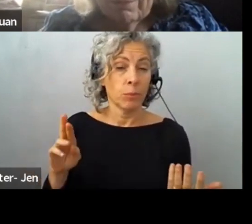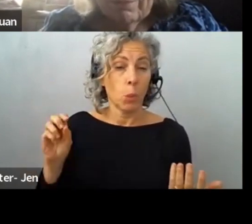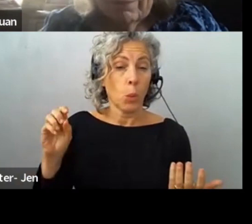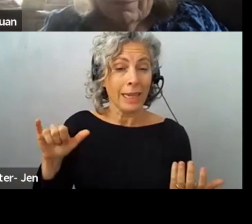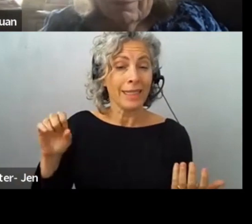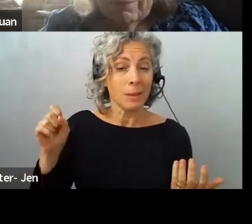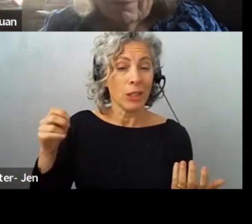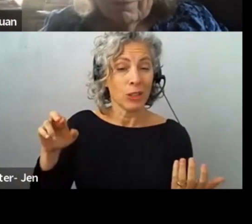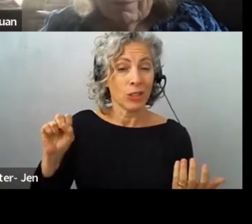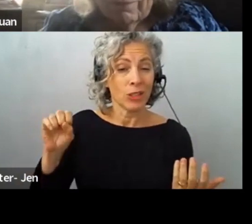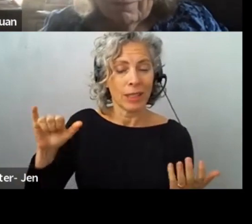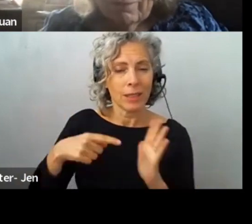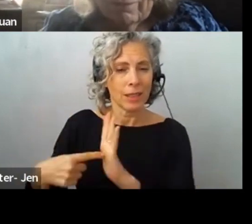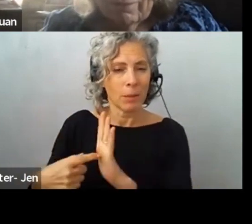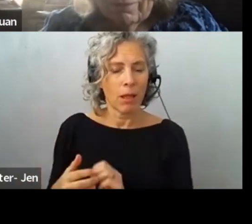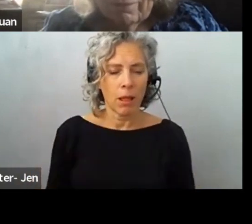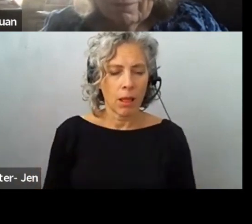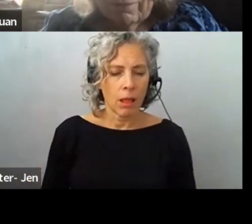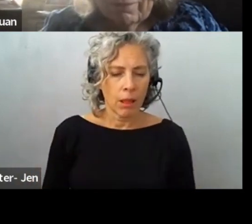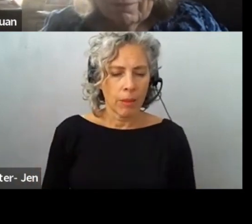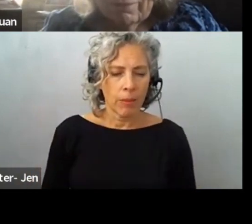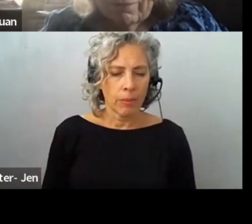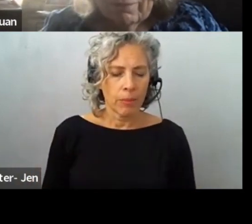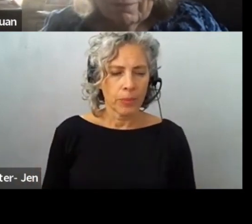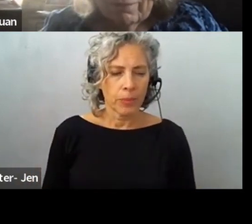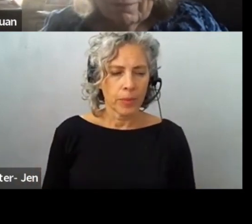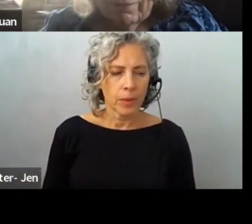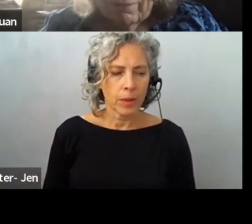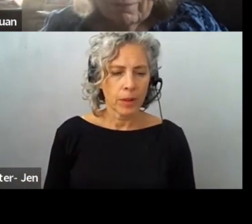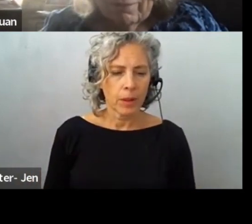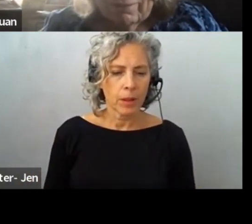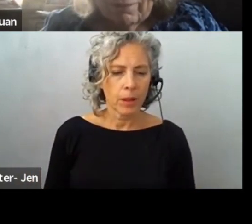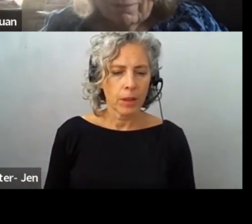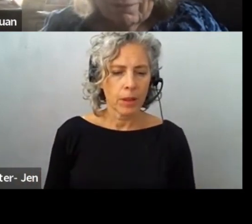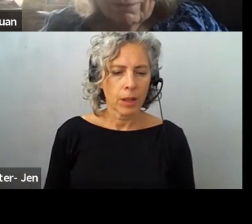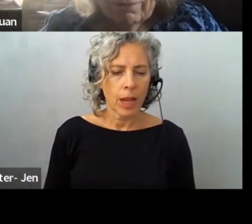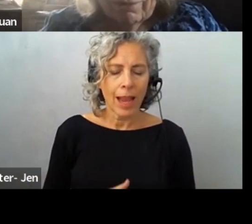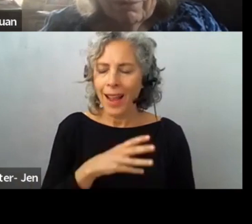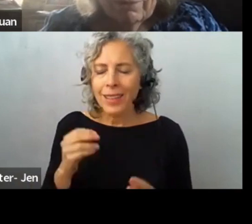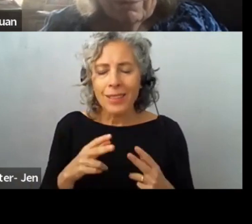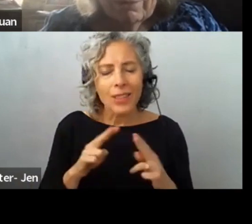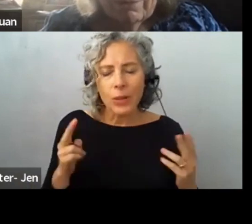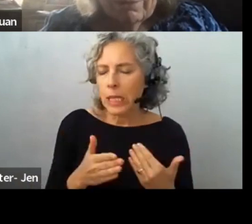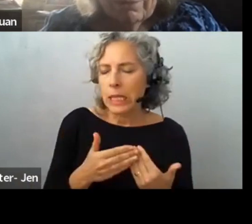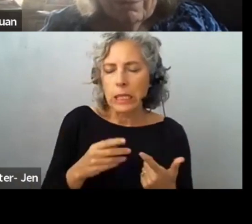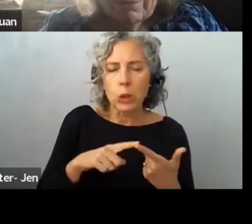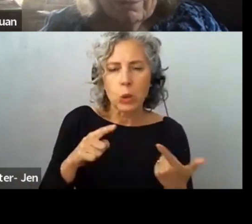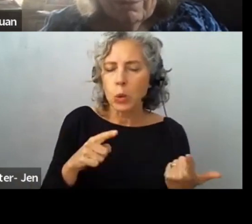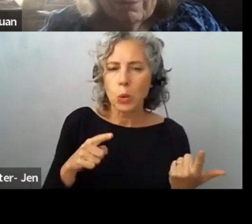example right there. And and it's very easy to just credit people with disabilities.